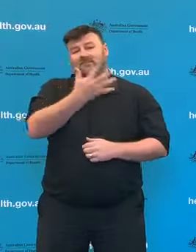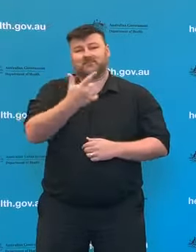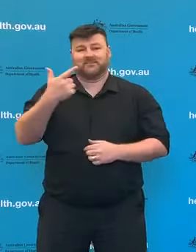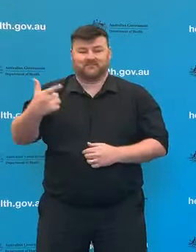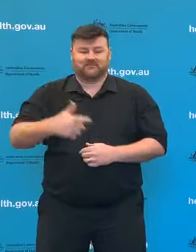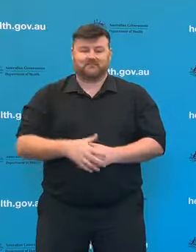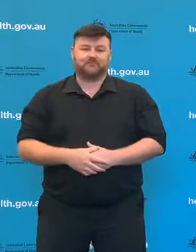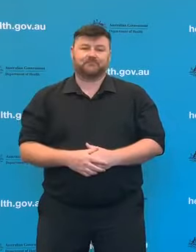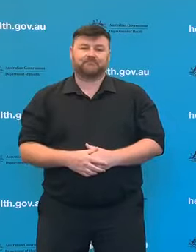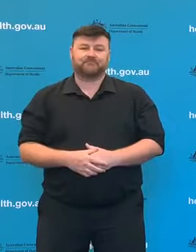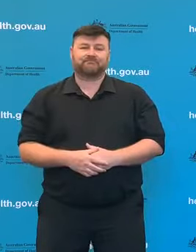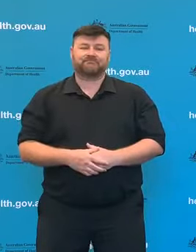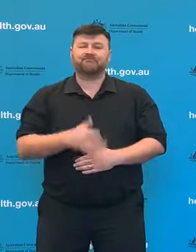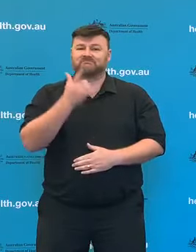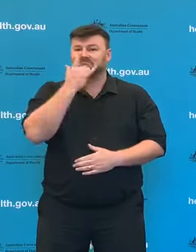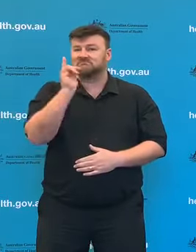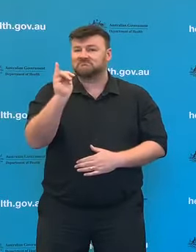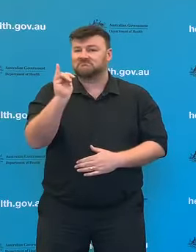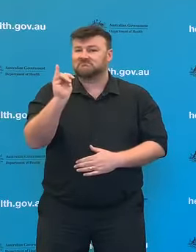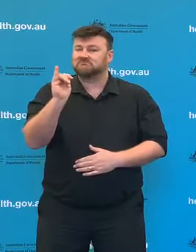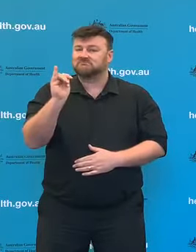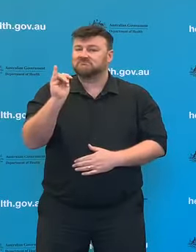This remains a terrible time for those who have lost loved ones